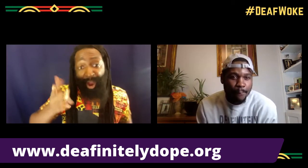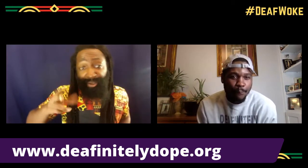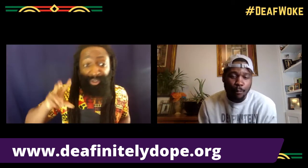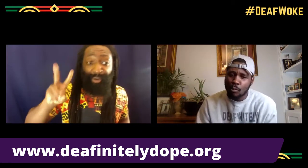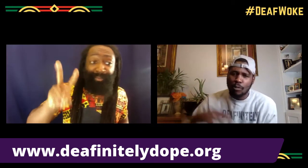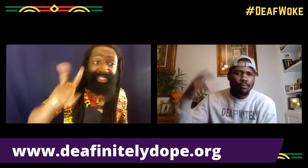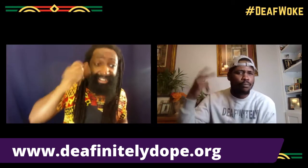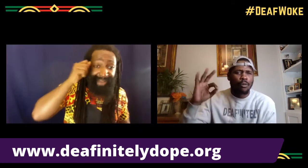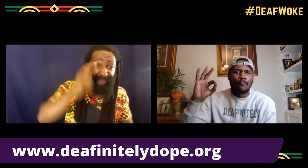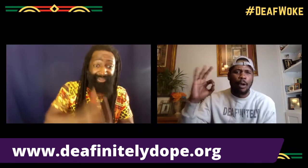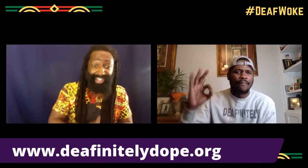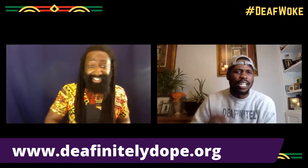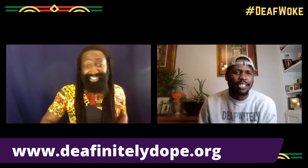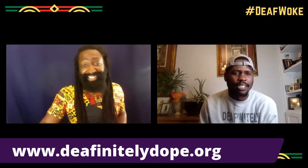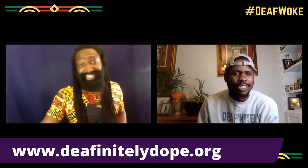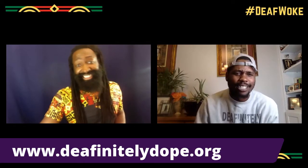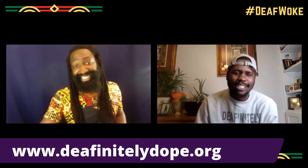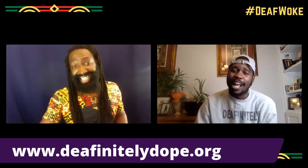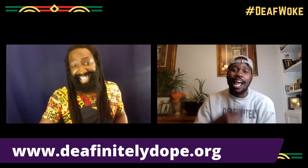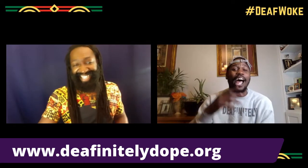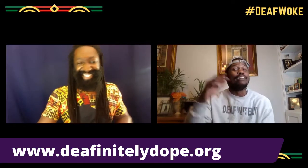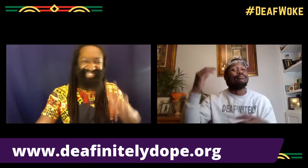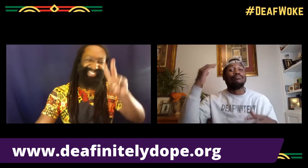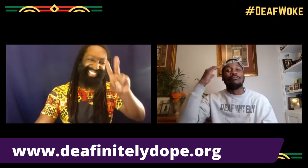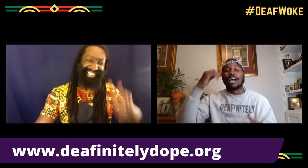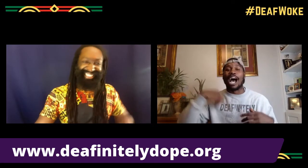Much love. I'm gonna let you go now. So peace my brother.